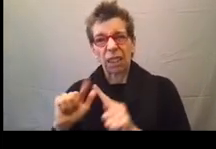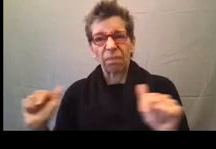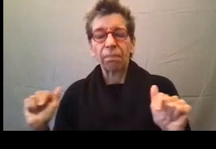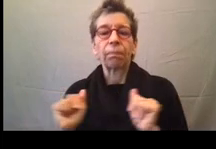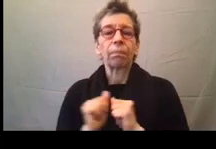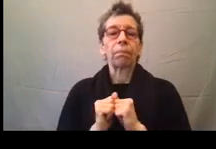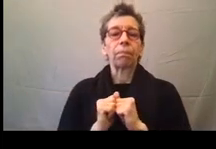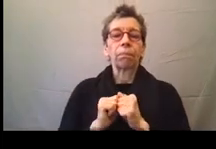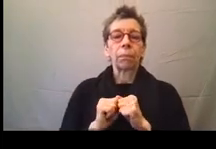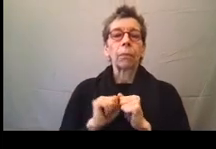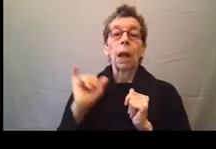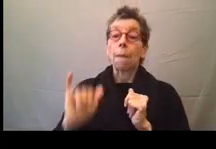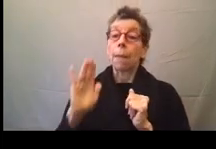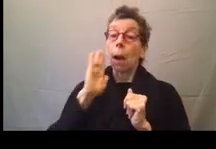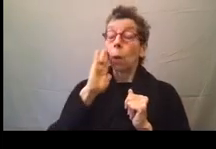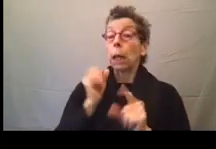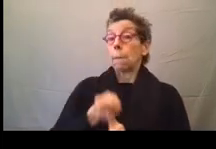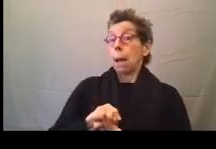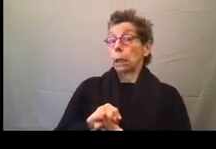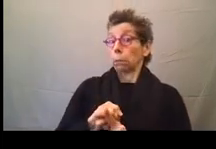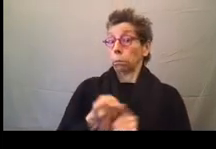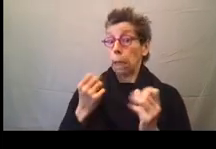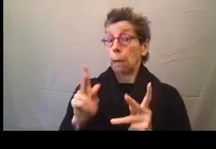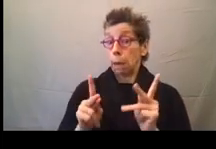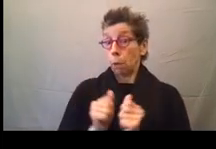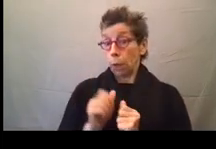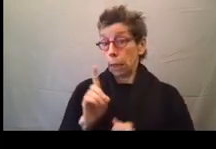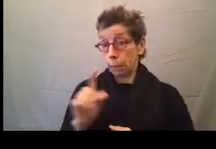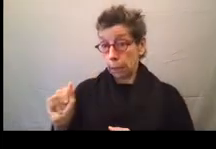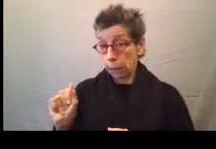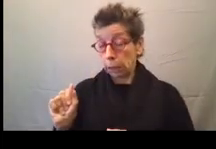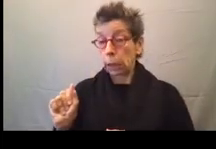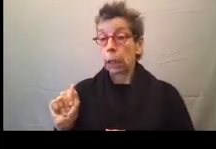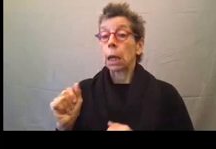landscape of disability employment. Many people with disabilities are often forced to make